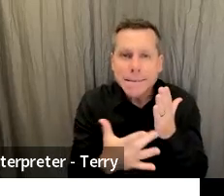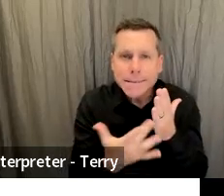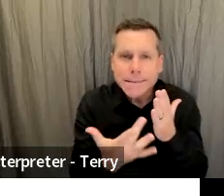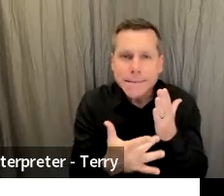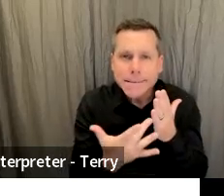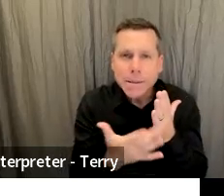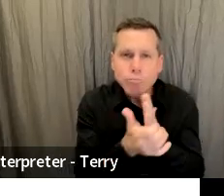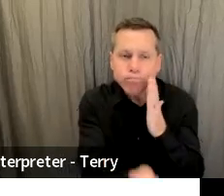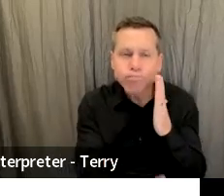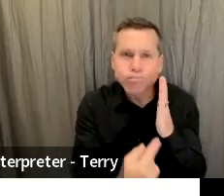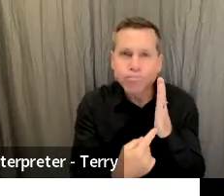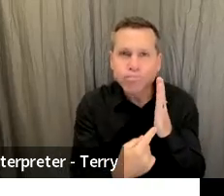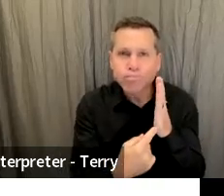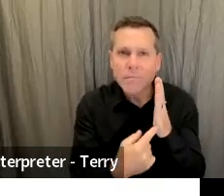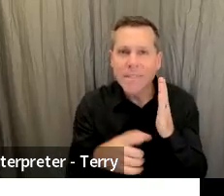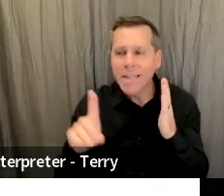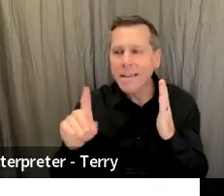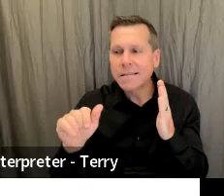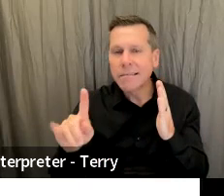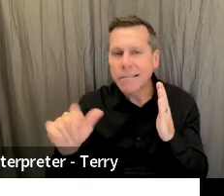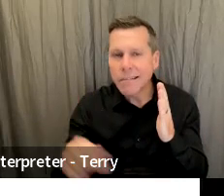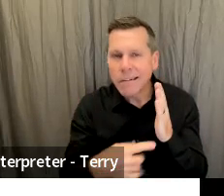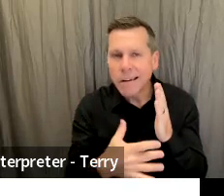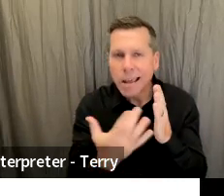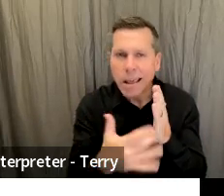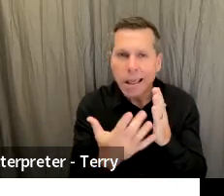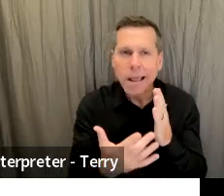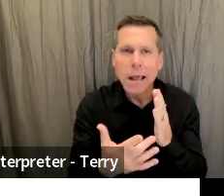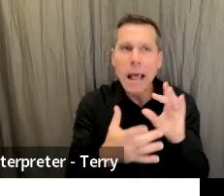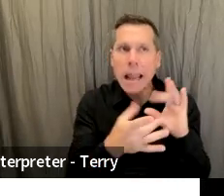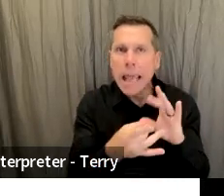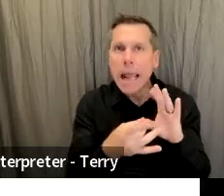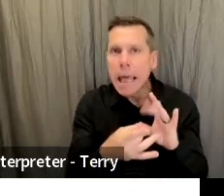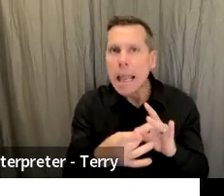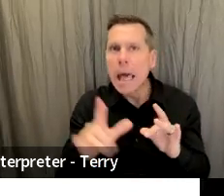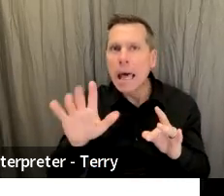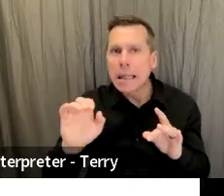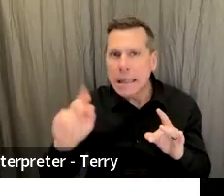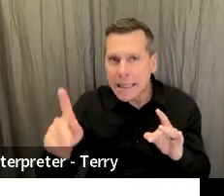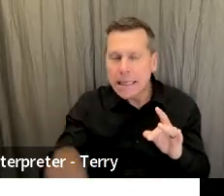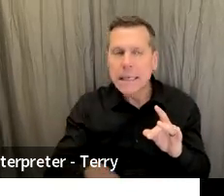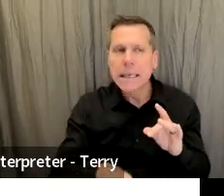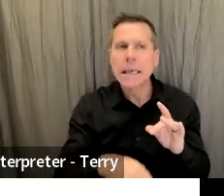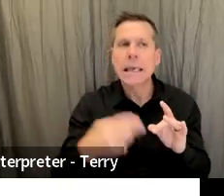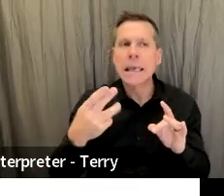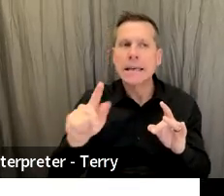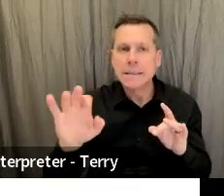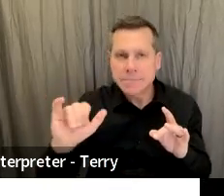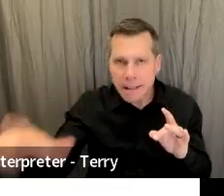I don't know, like data, like when you guys have like the names and and the HD, HTML and all that stuff.